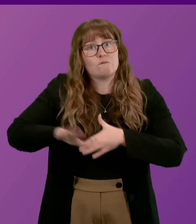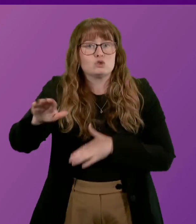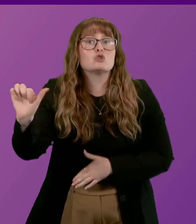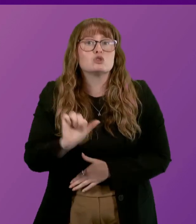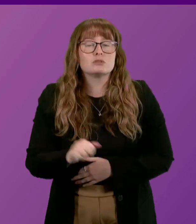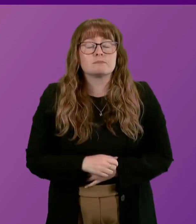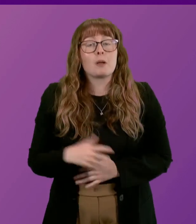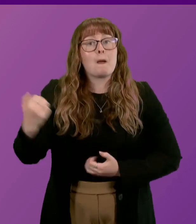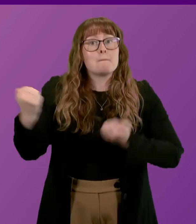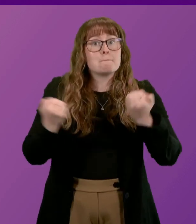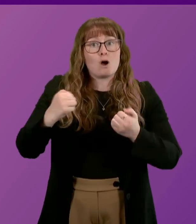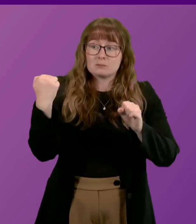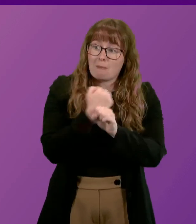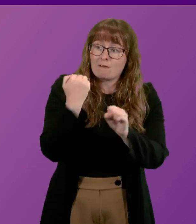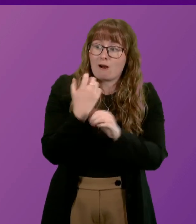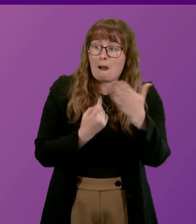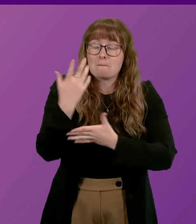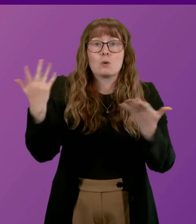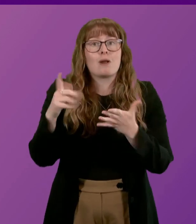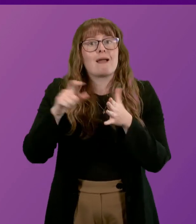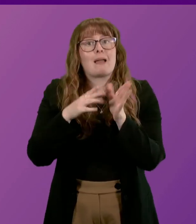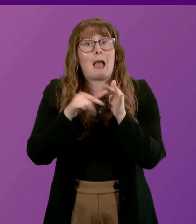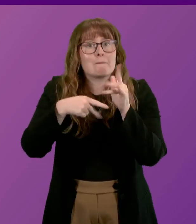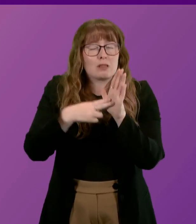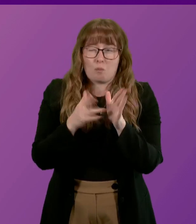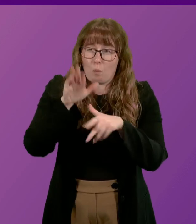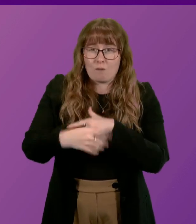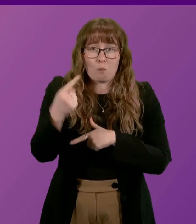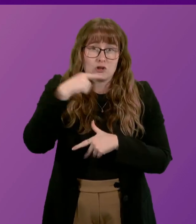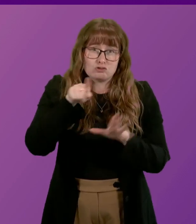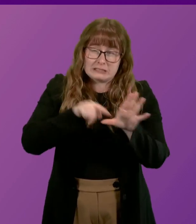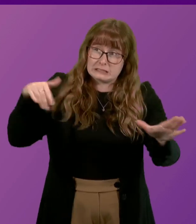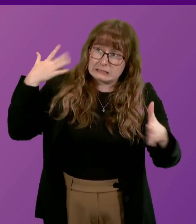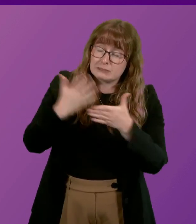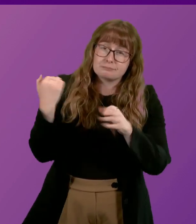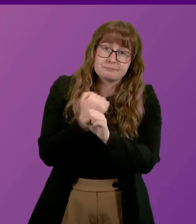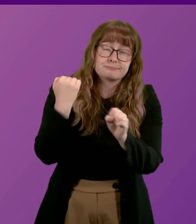Bus manufacturing has taken place in Camelon for more than a hundred years; it is part of